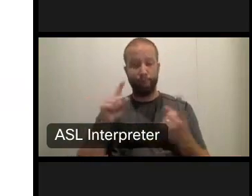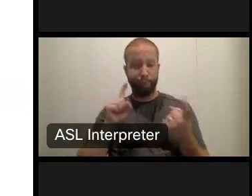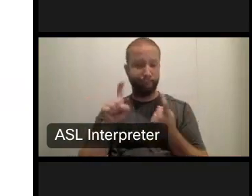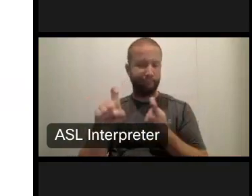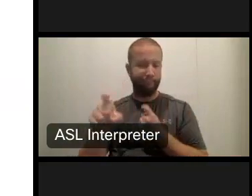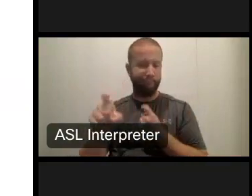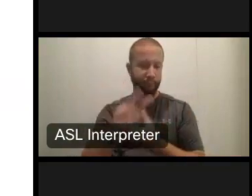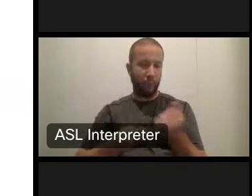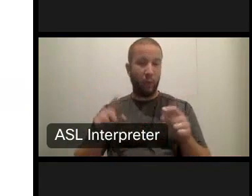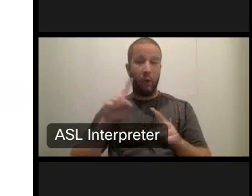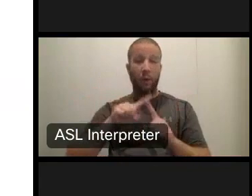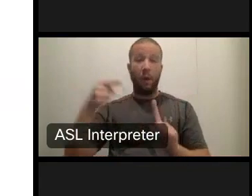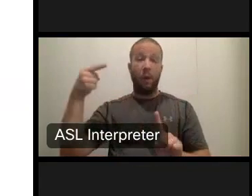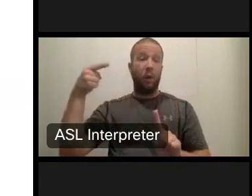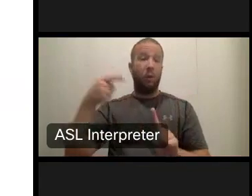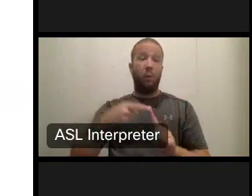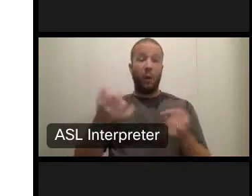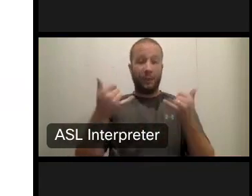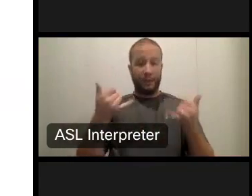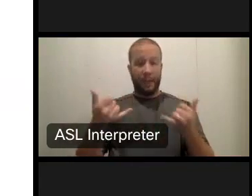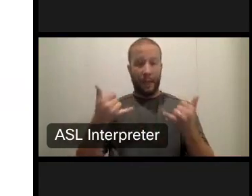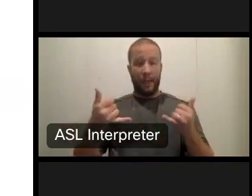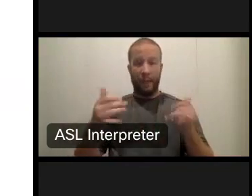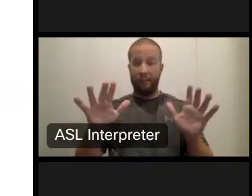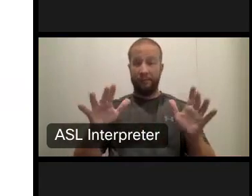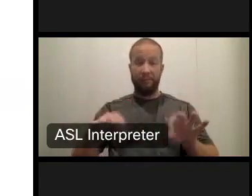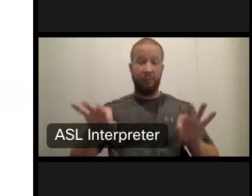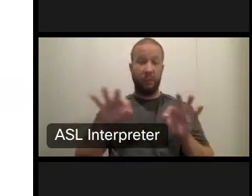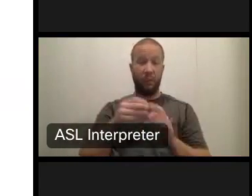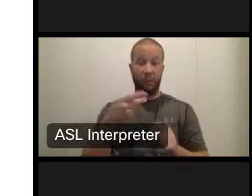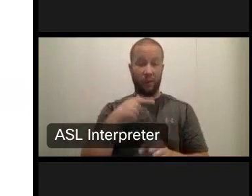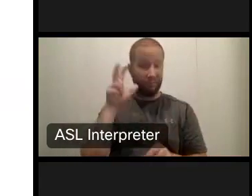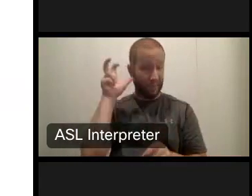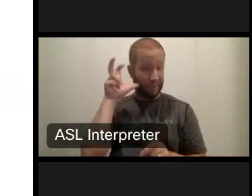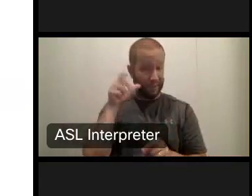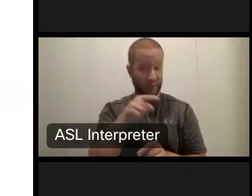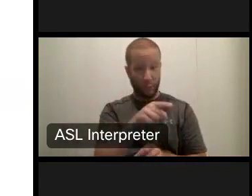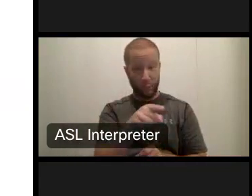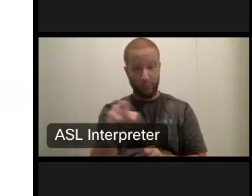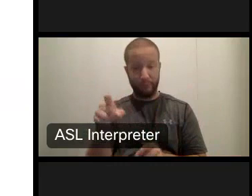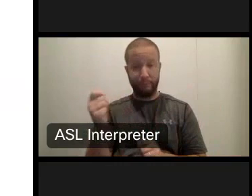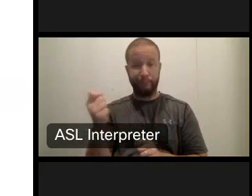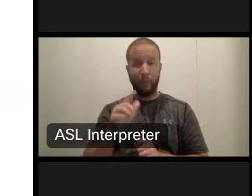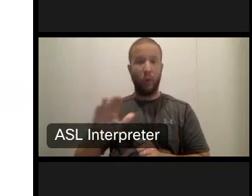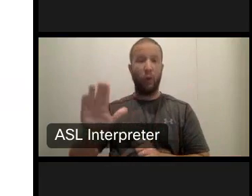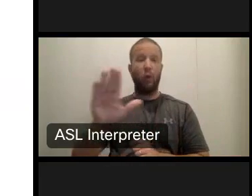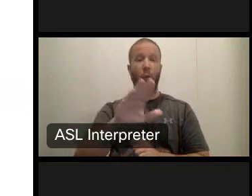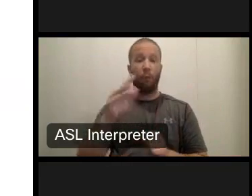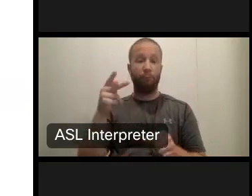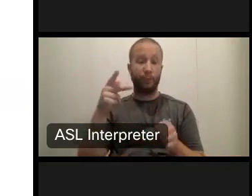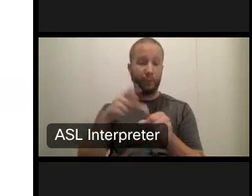um but we're really here mostly to listen um and listen to your feedback uh throughout this evening